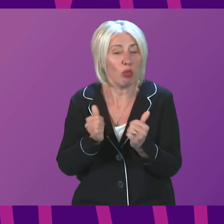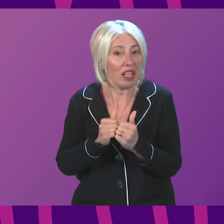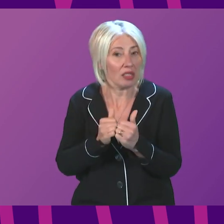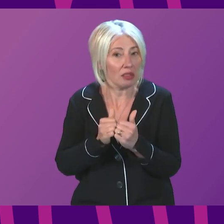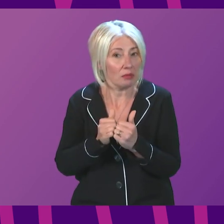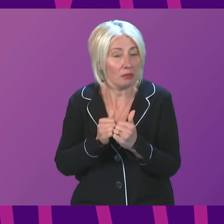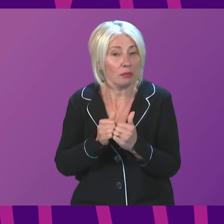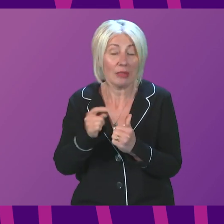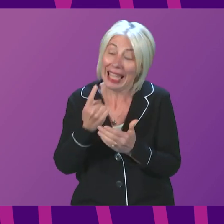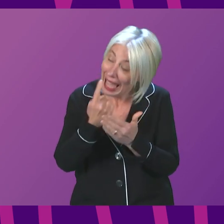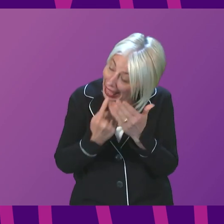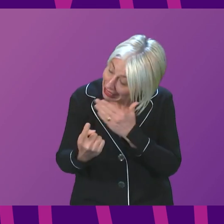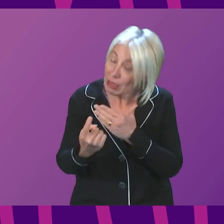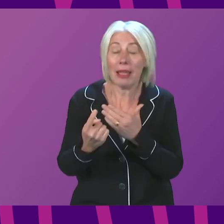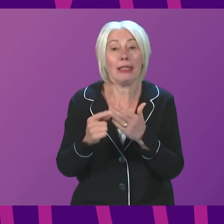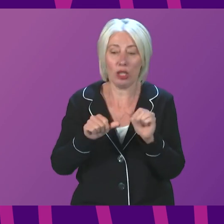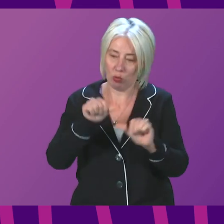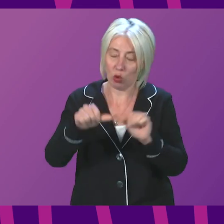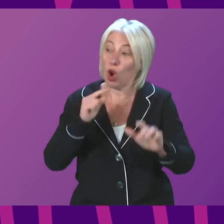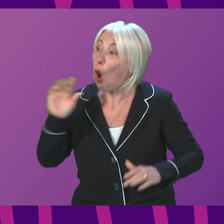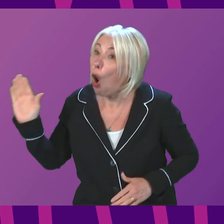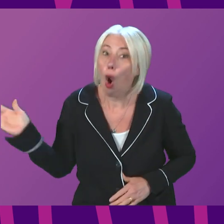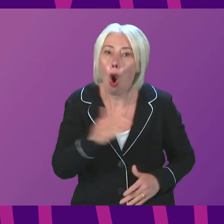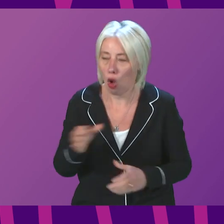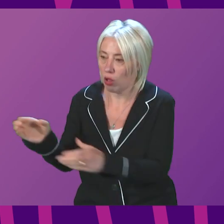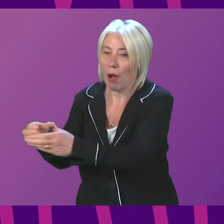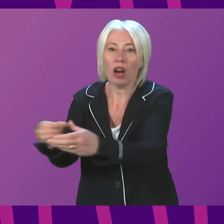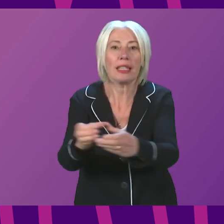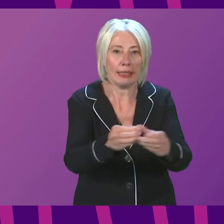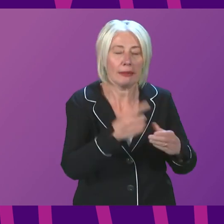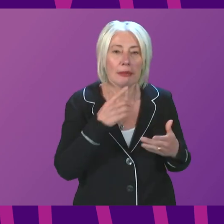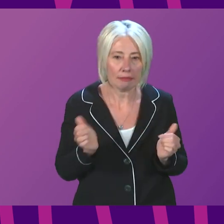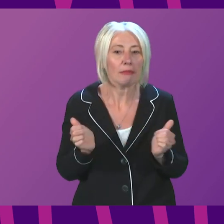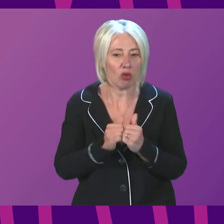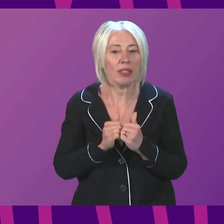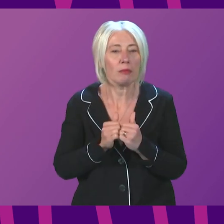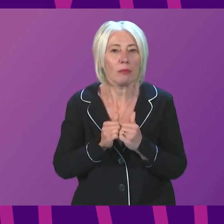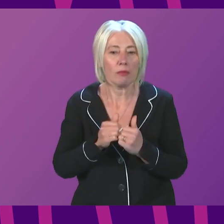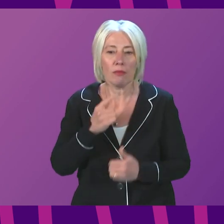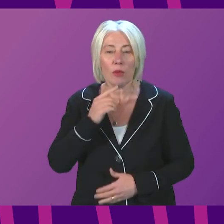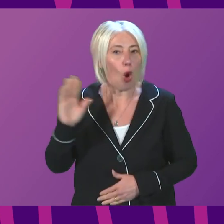It is an independent process that all parties are signed up to, and that all parties should respect.